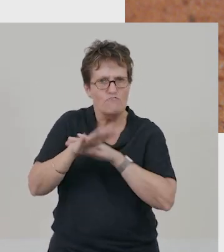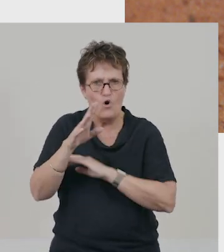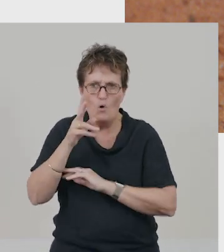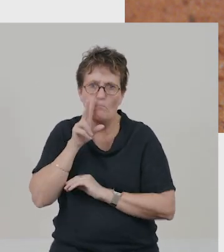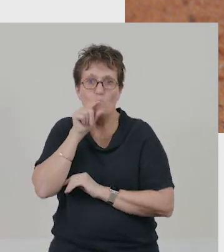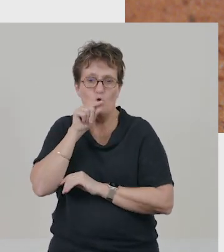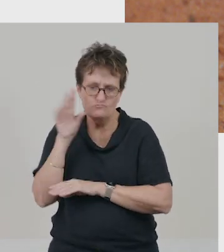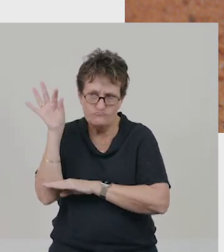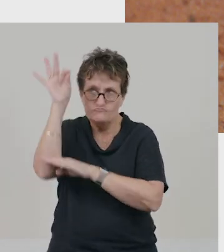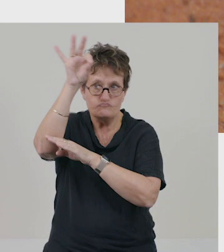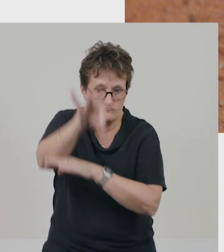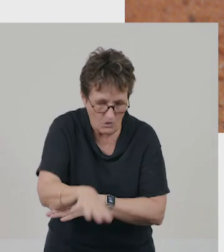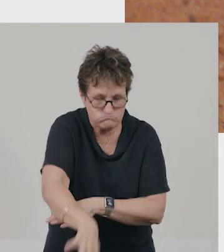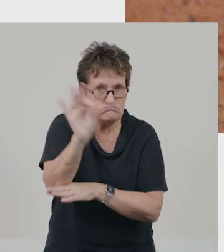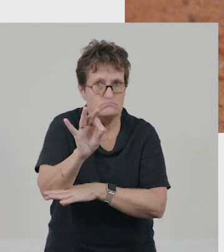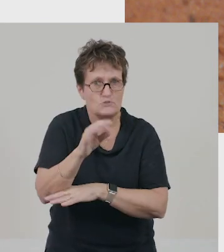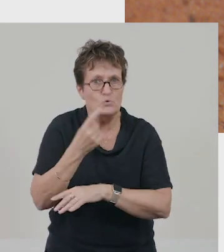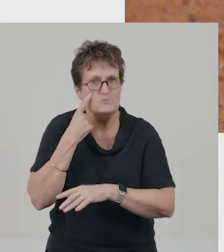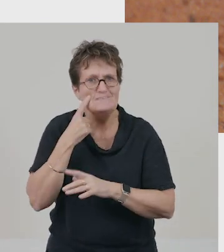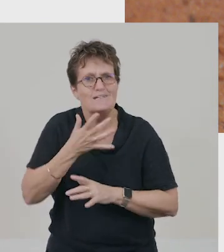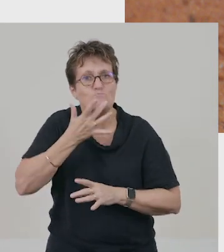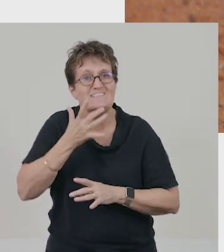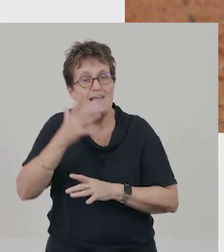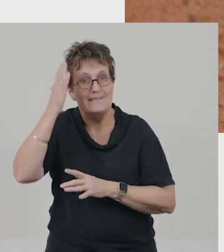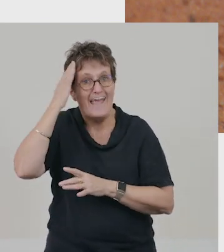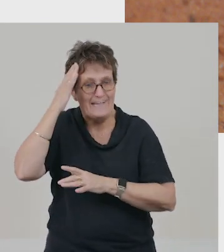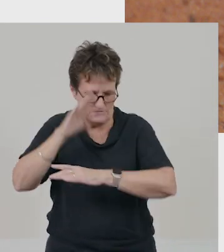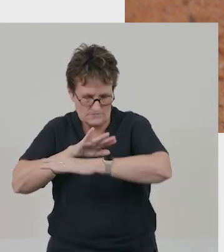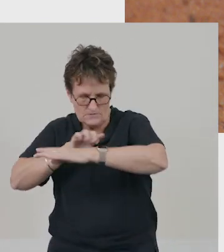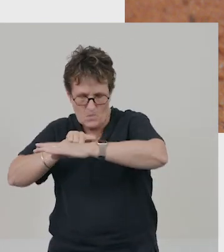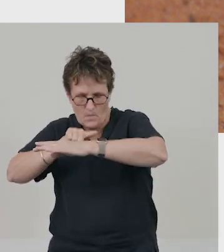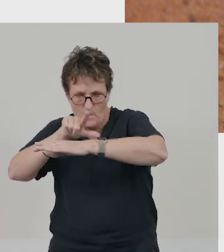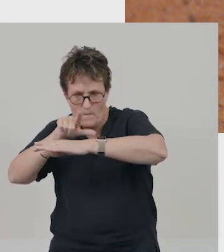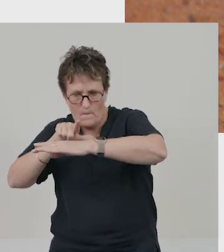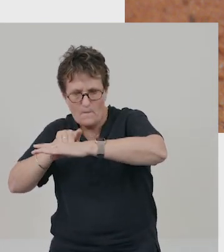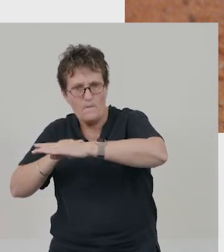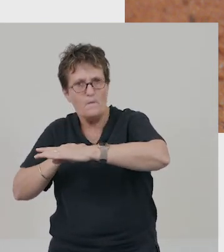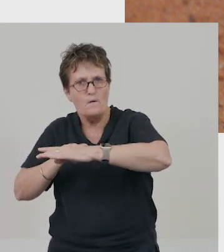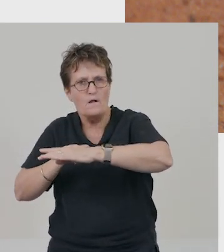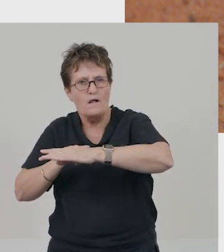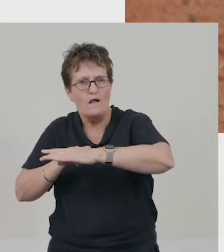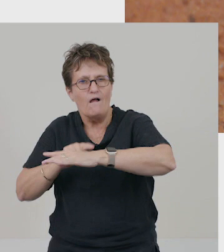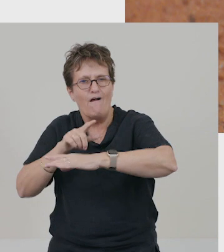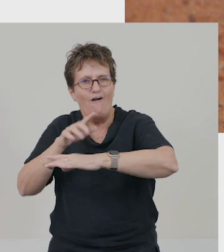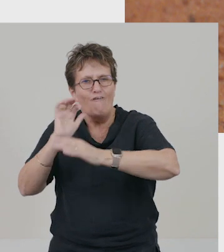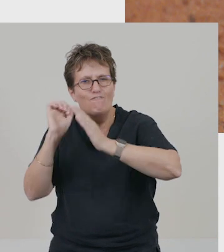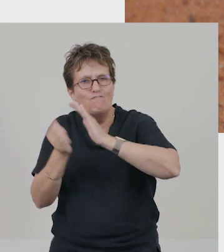Can you see the false head on the back of their neck? It is a bulge of soft tissue that is used to fool predators.